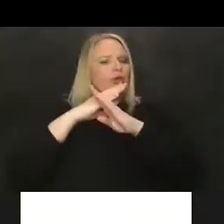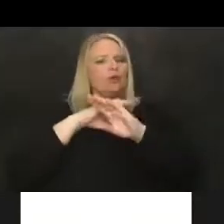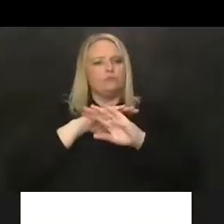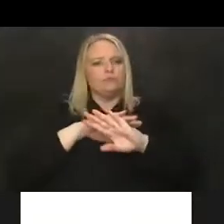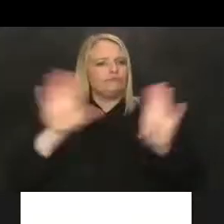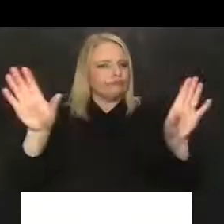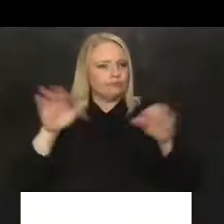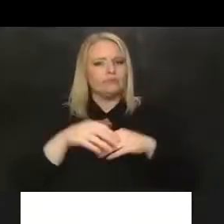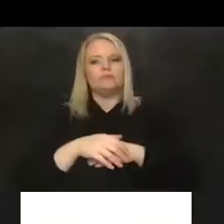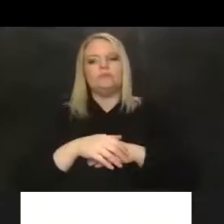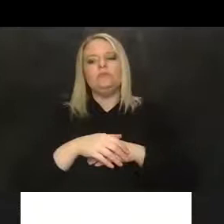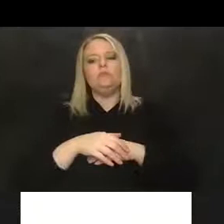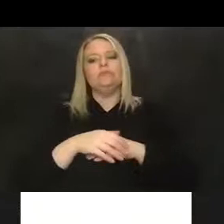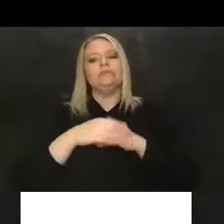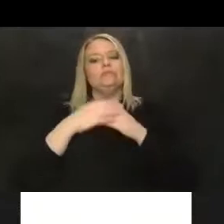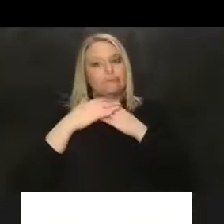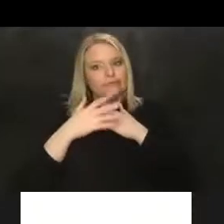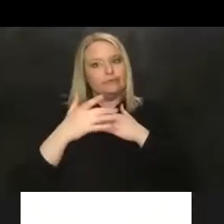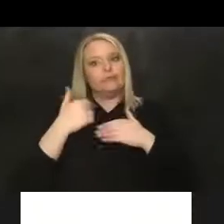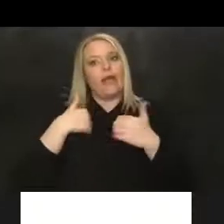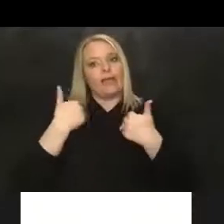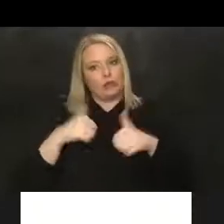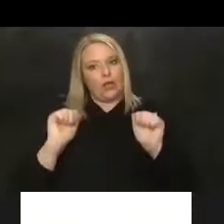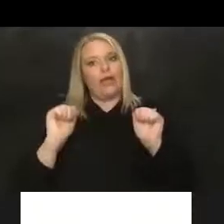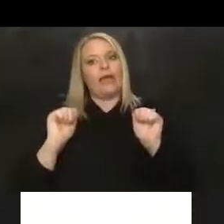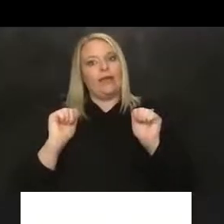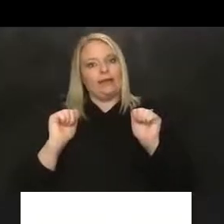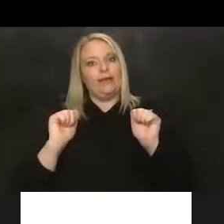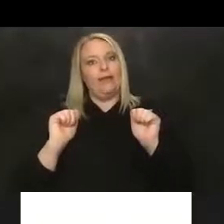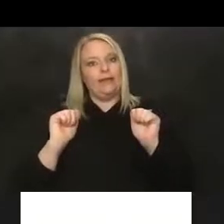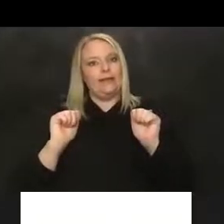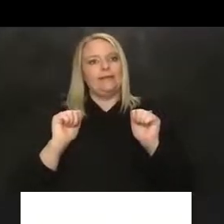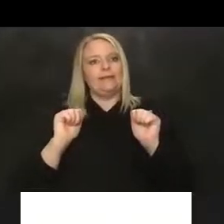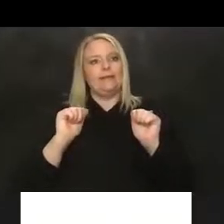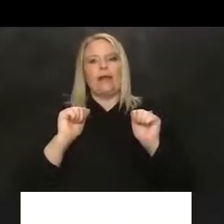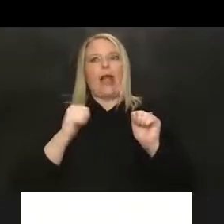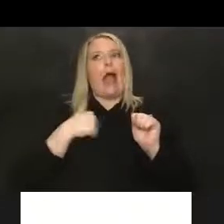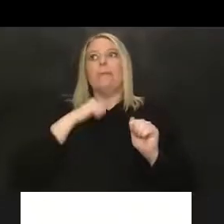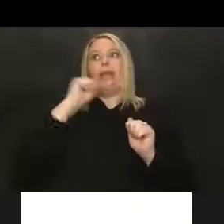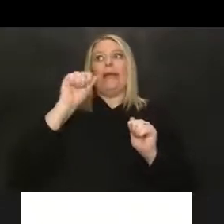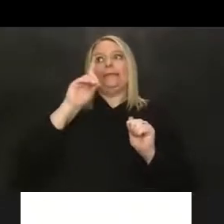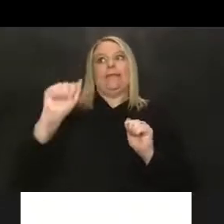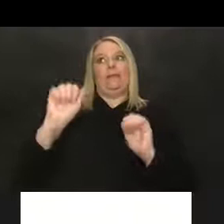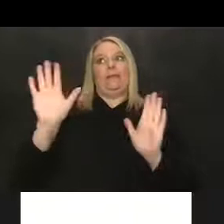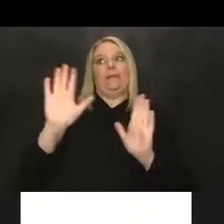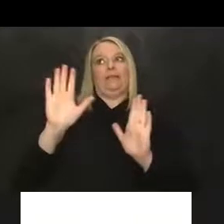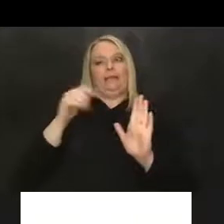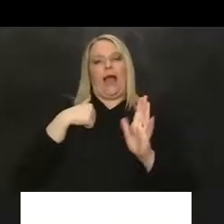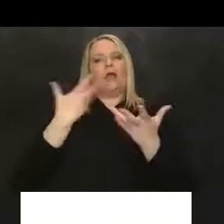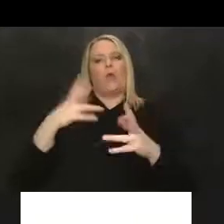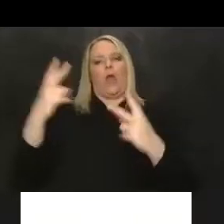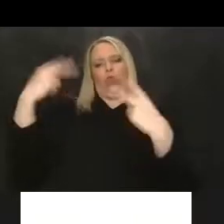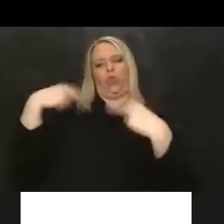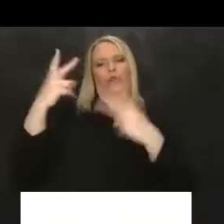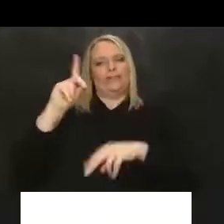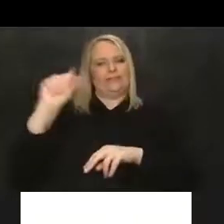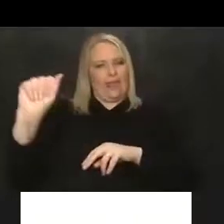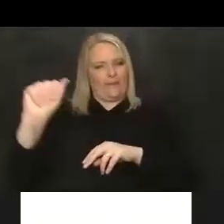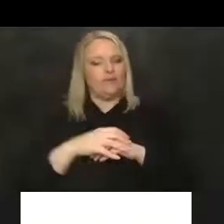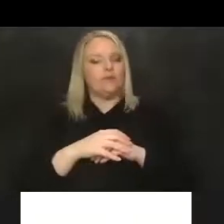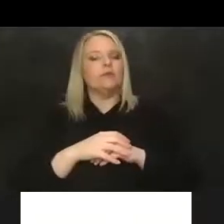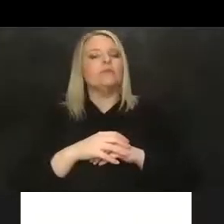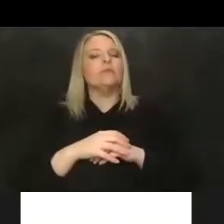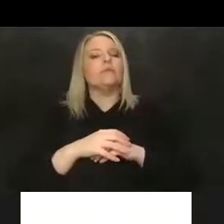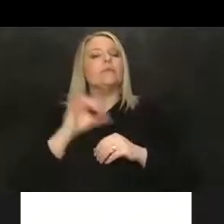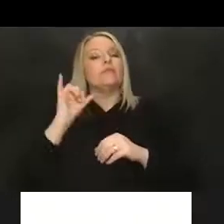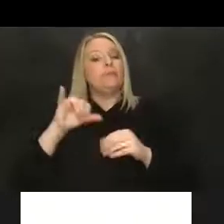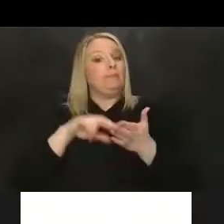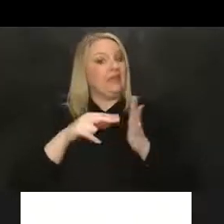for a long time I tried to be as not-disabled as I could, and that included not really taking part in